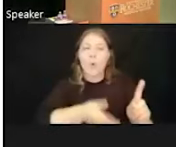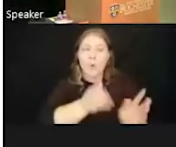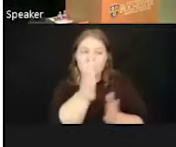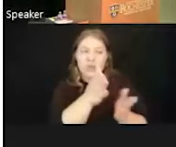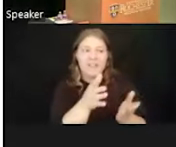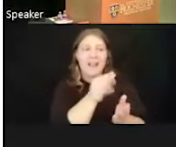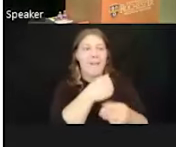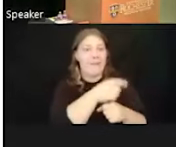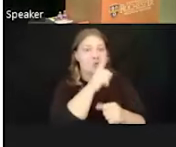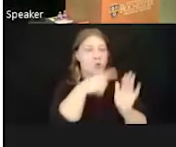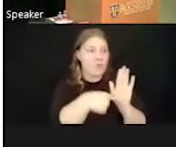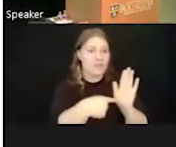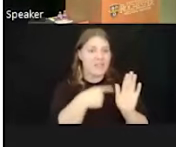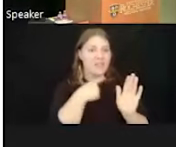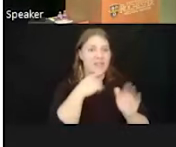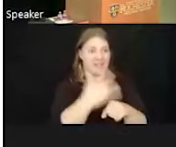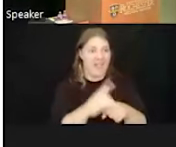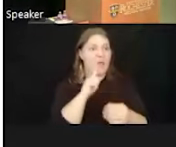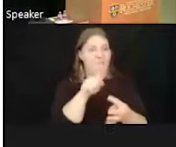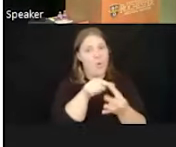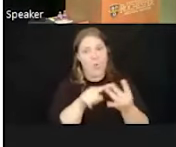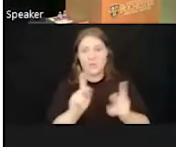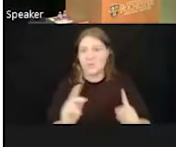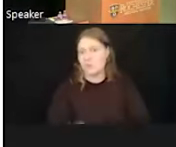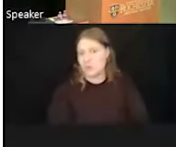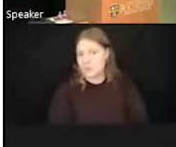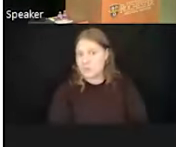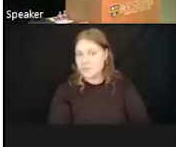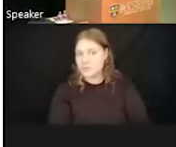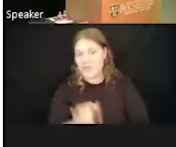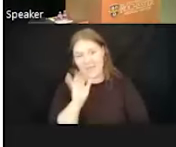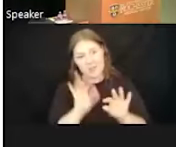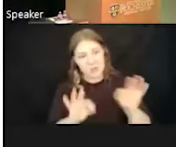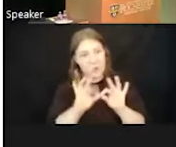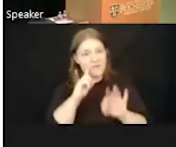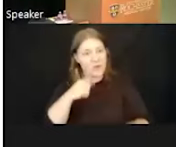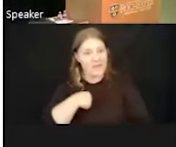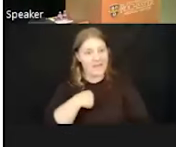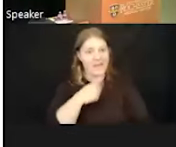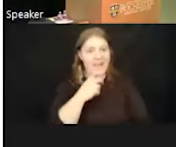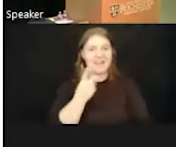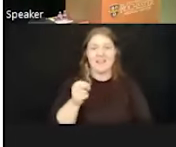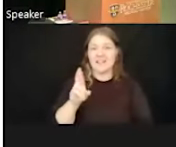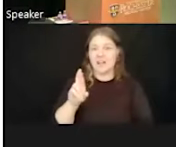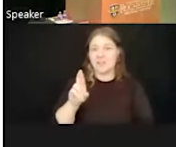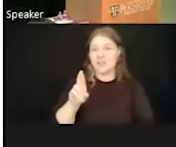for those individuals as well um that's important to me and as Dr Olivares just said you know there